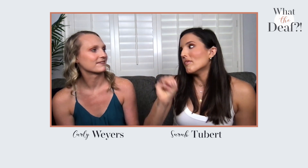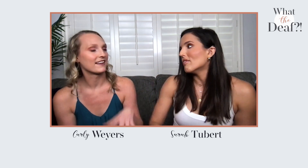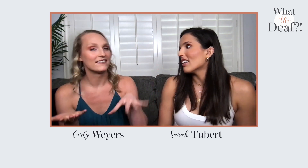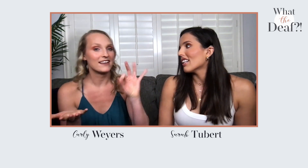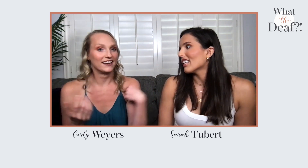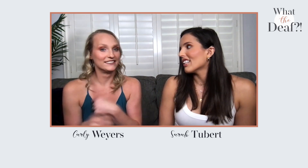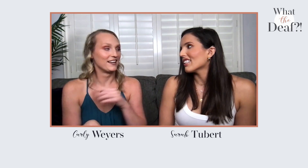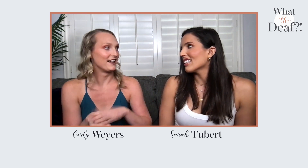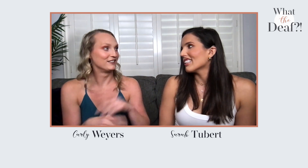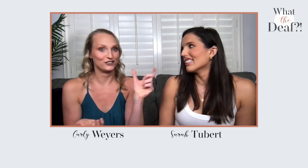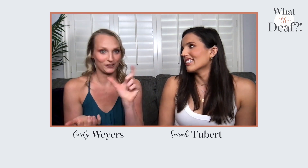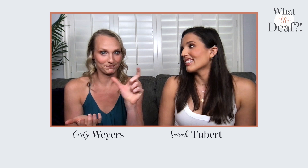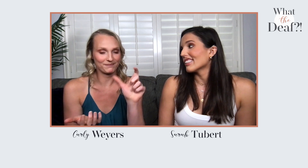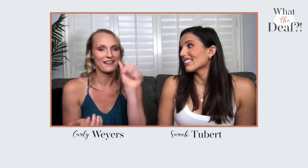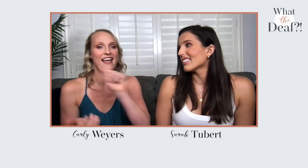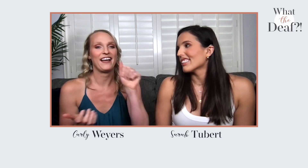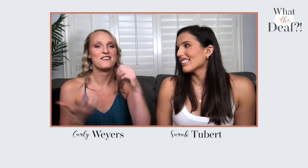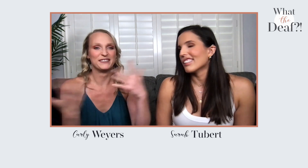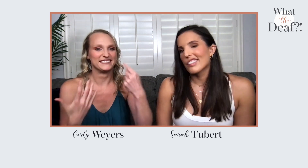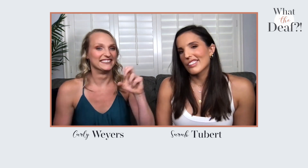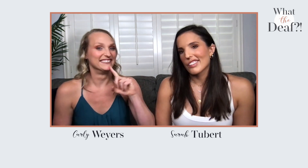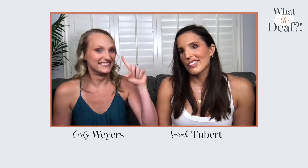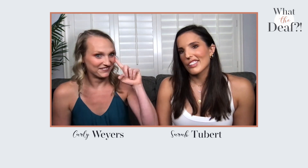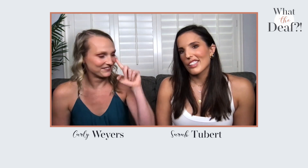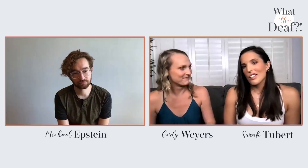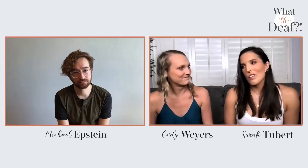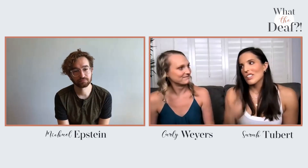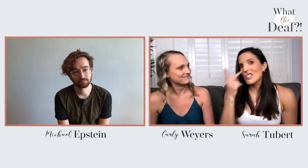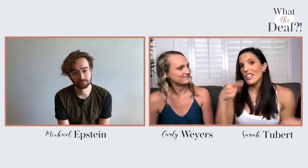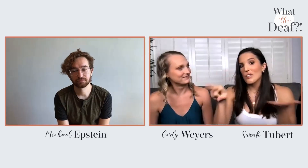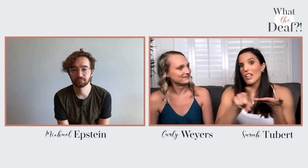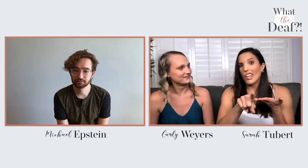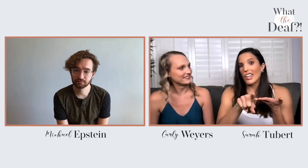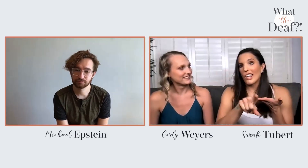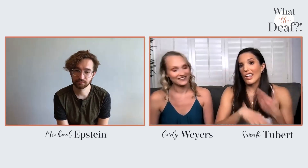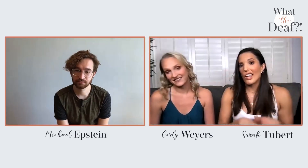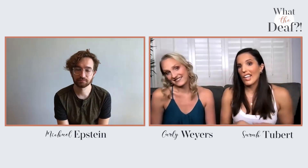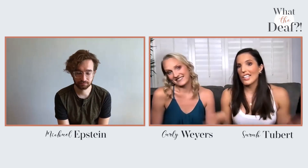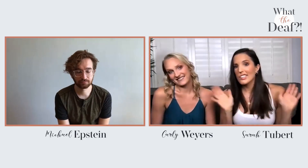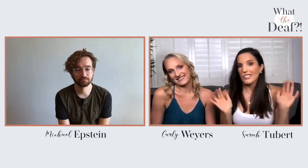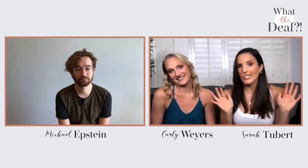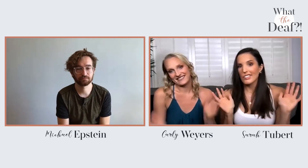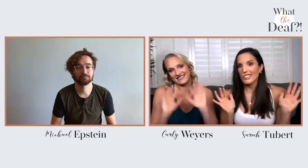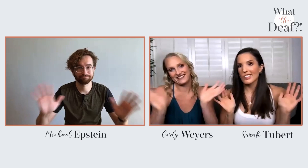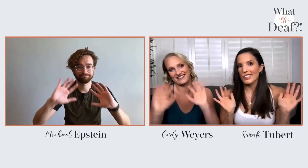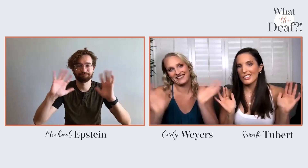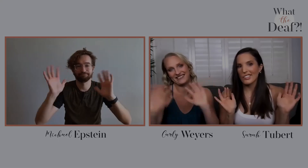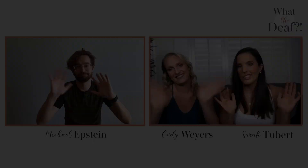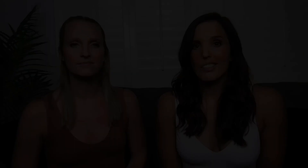And find us on Instagram @WhattheDeaf. We'll see you next week! Bye everyone! Bye!